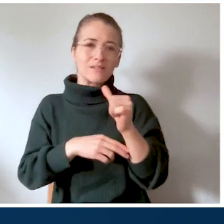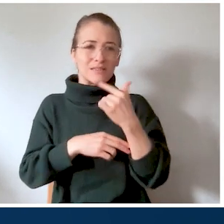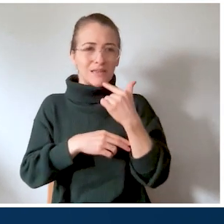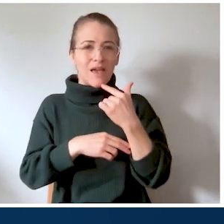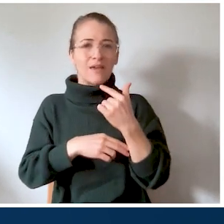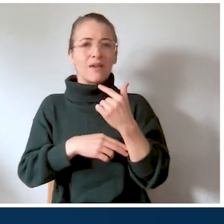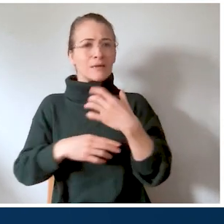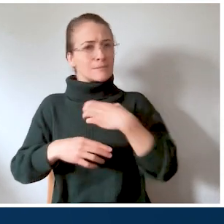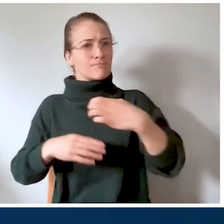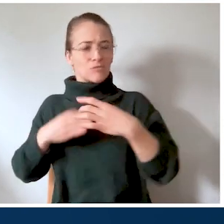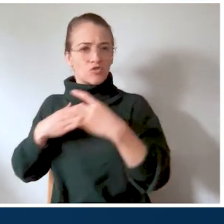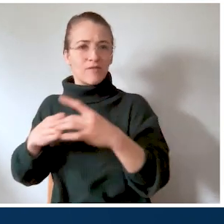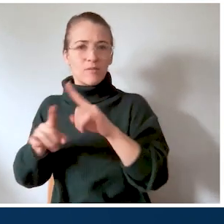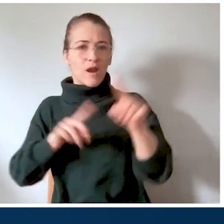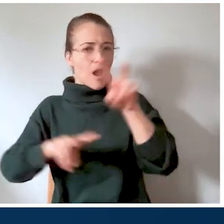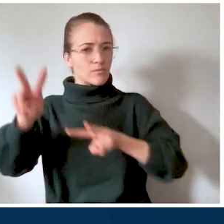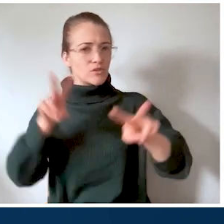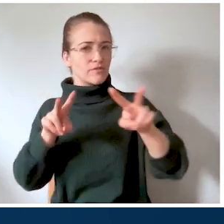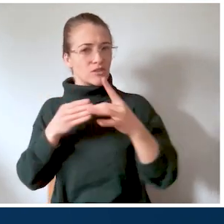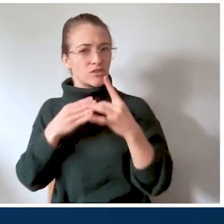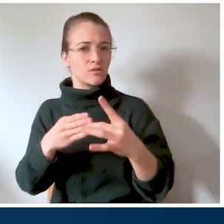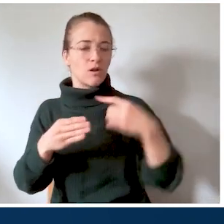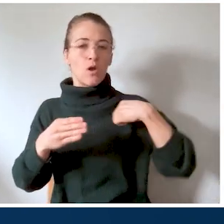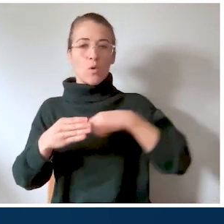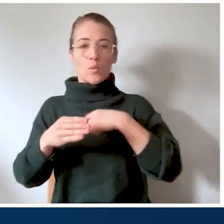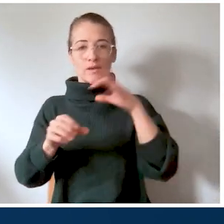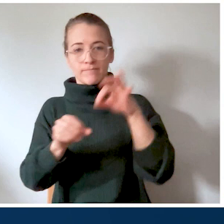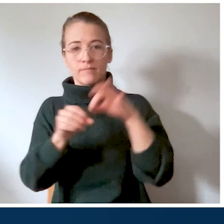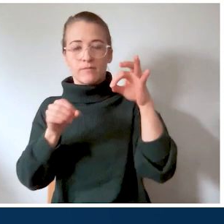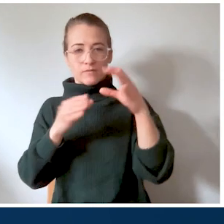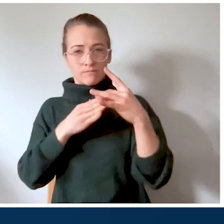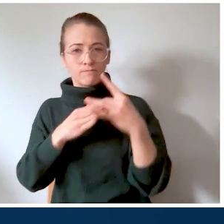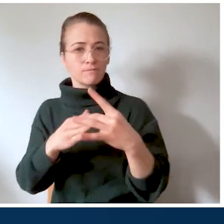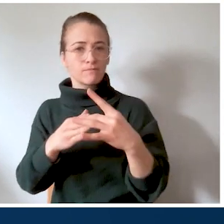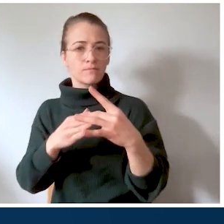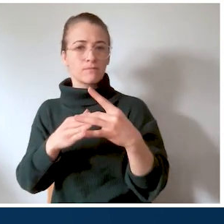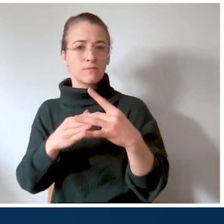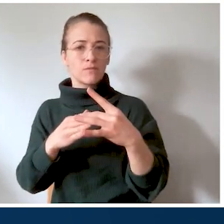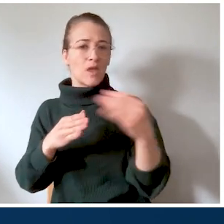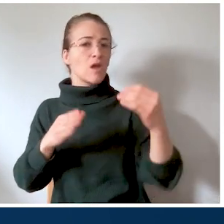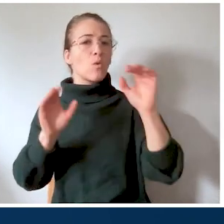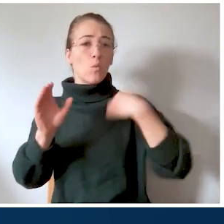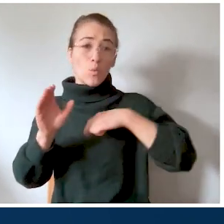but observation-driven, right? I mean, we are electing the officials and we can let them know what's happening